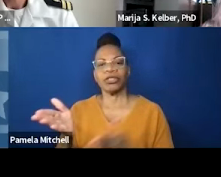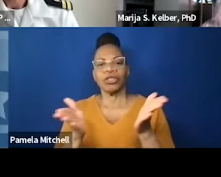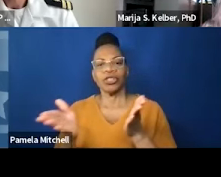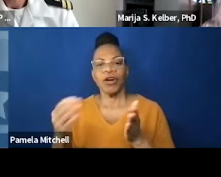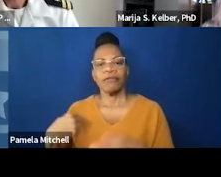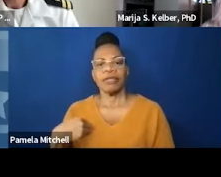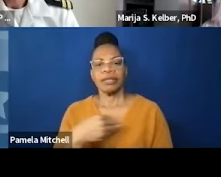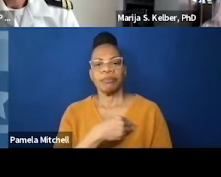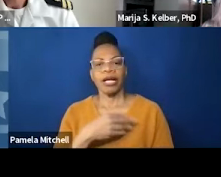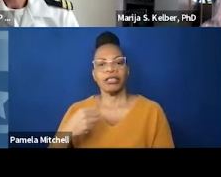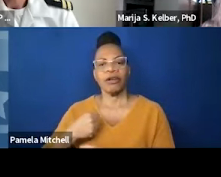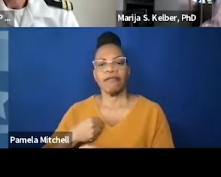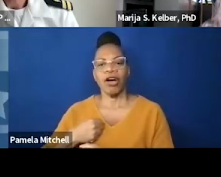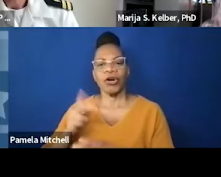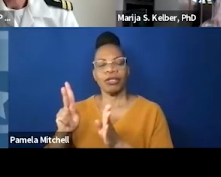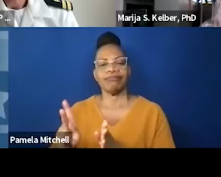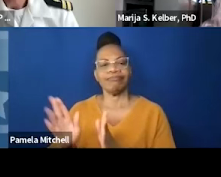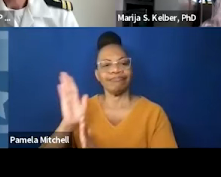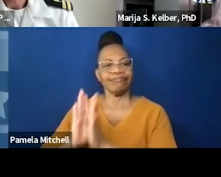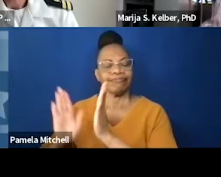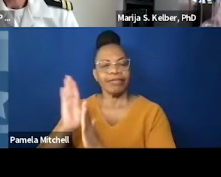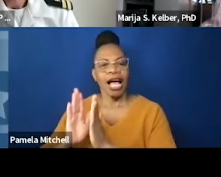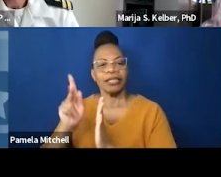Technical Assistance Center at Policy Research Associates.